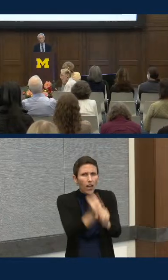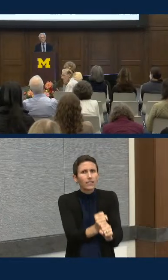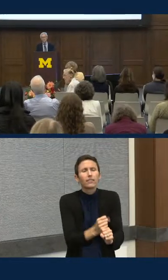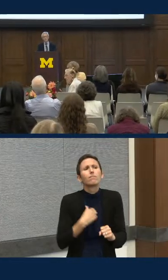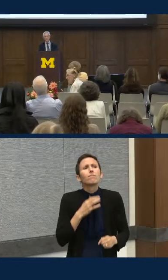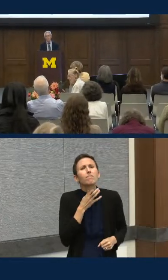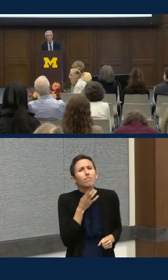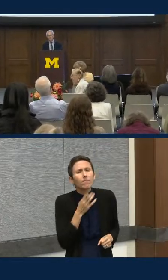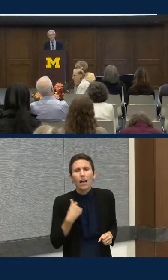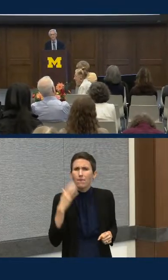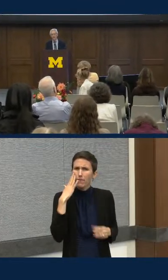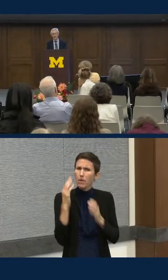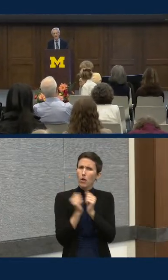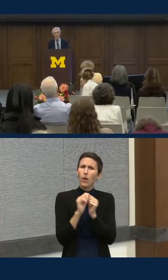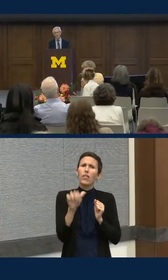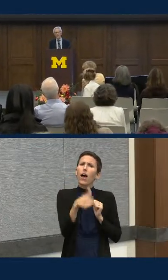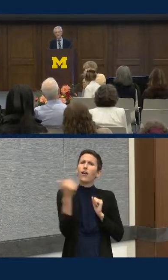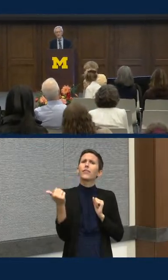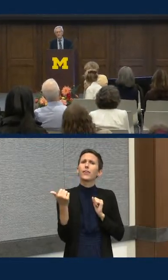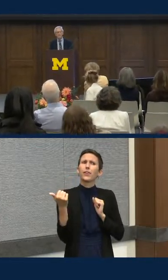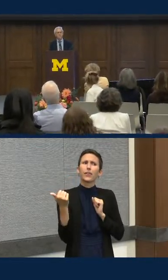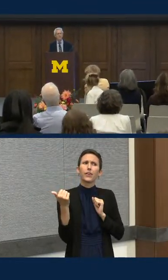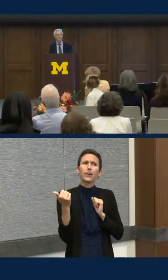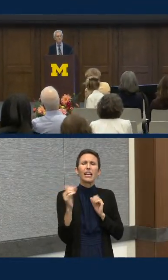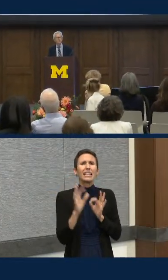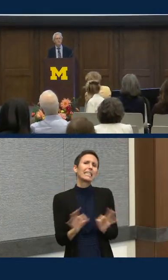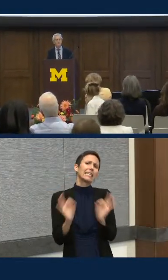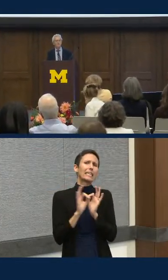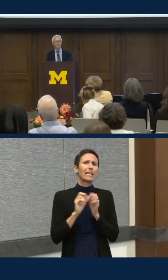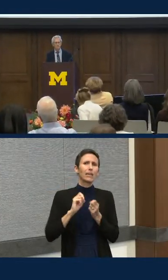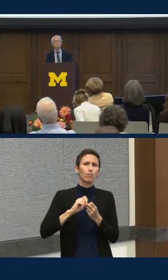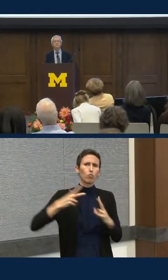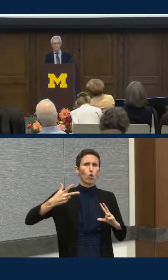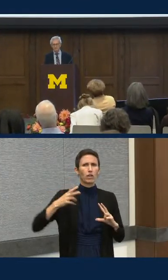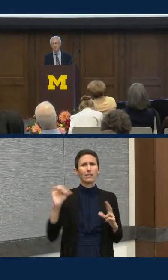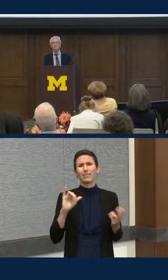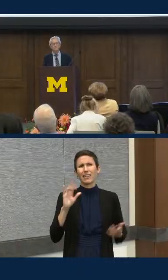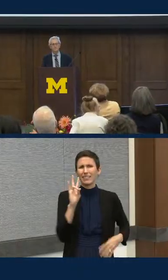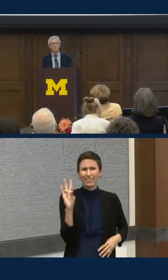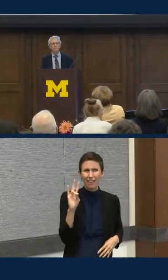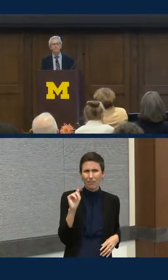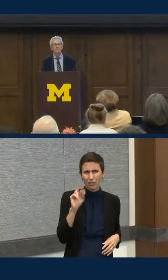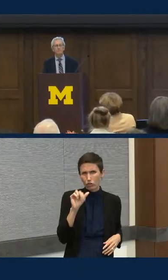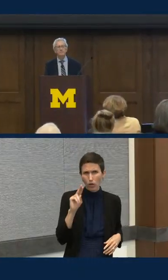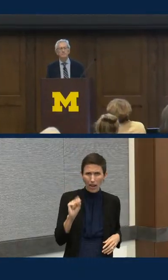curious I'm familiar with other